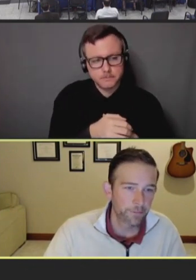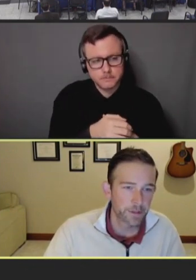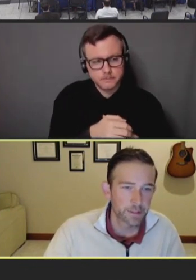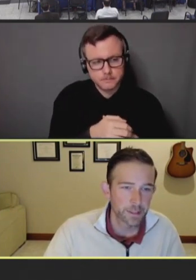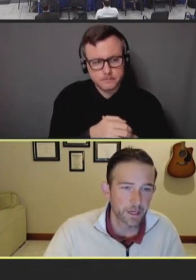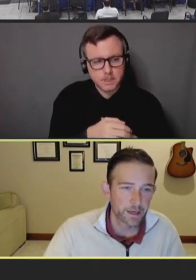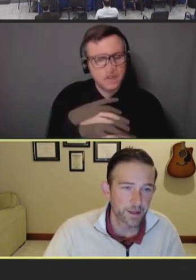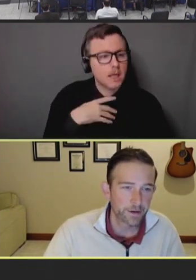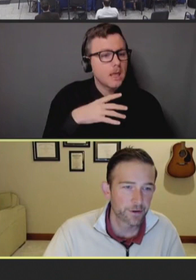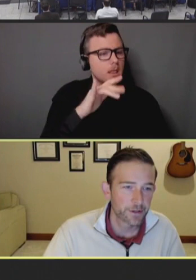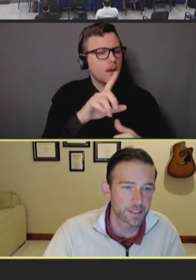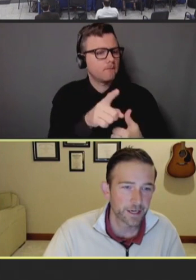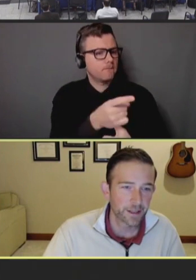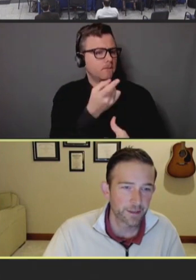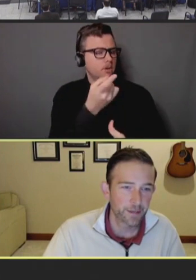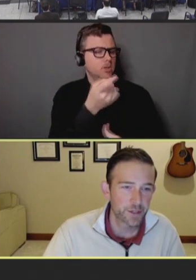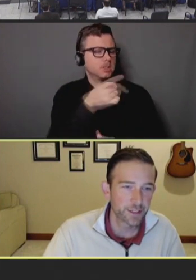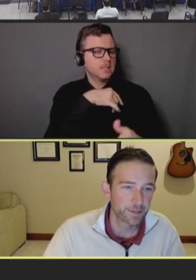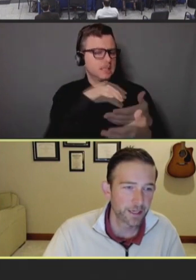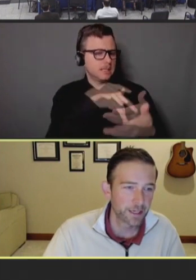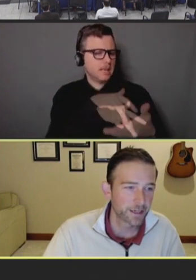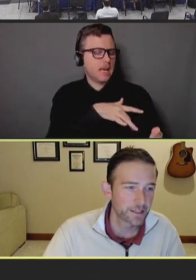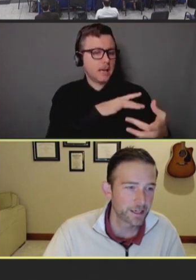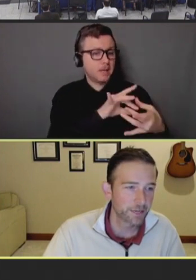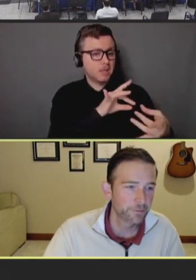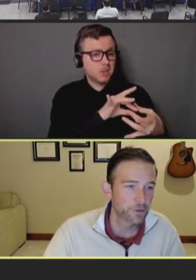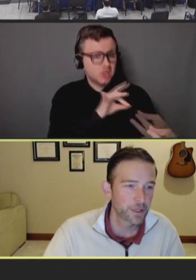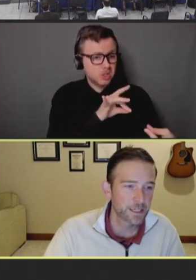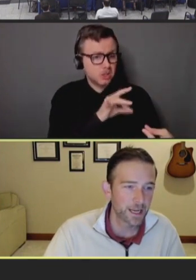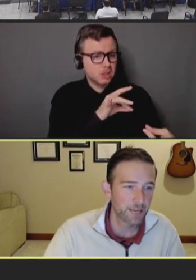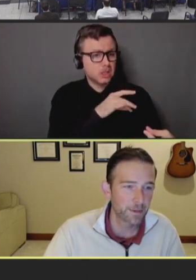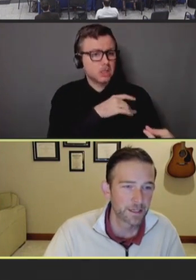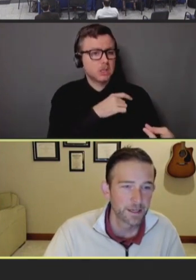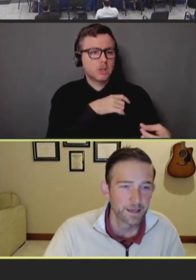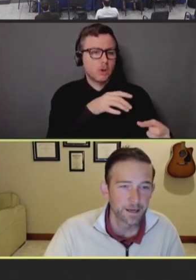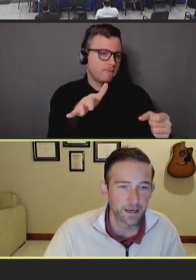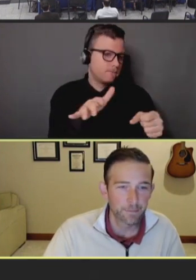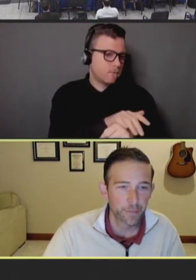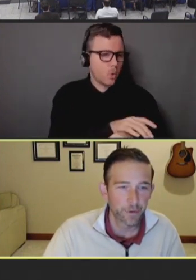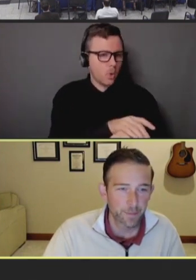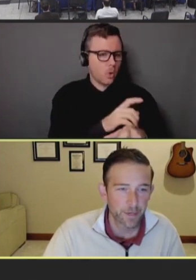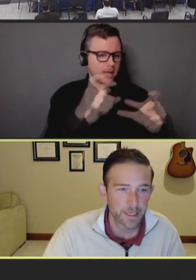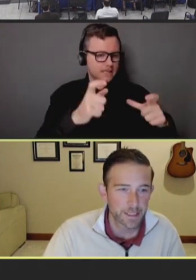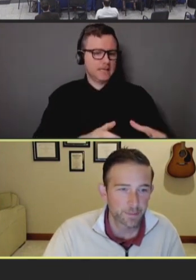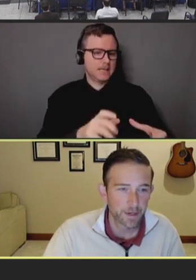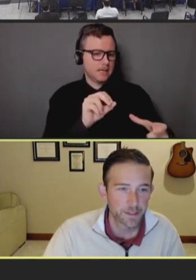first -- that first study that I mentioned being conducted in full containment 30 participants